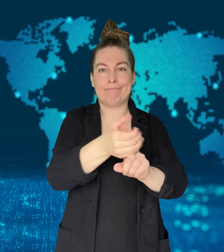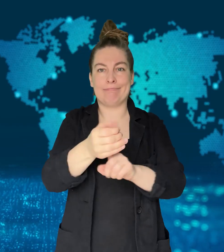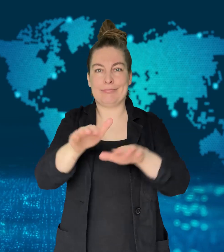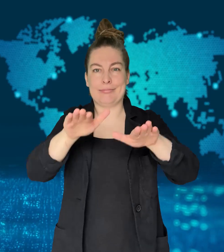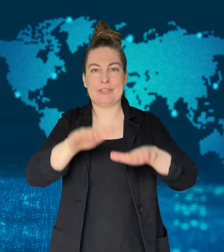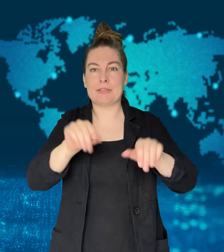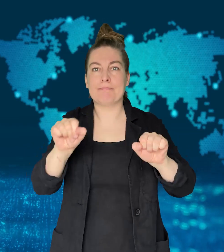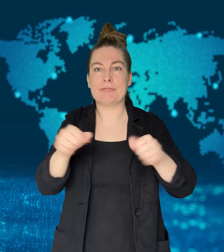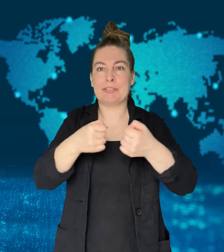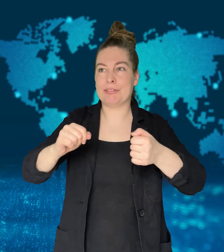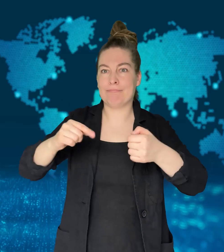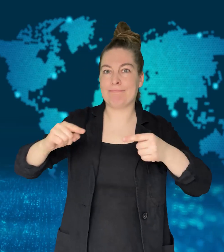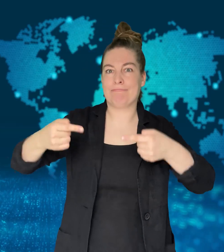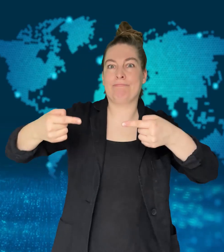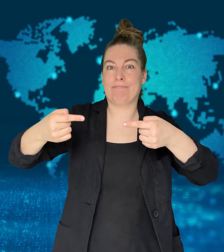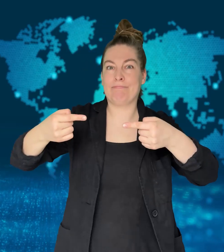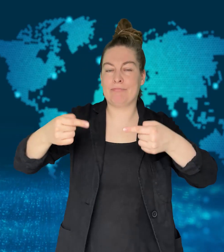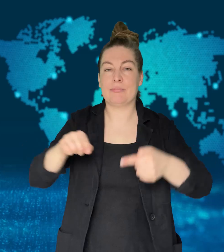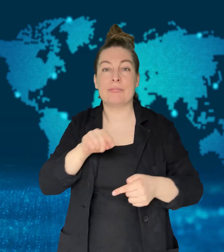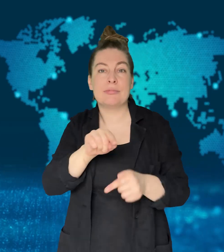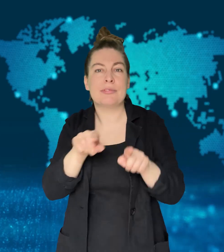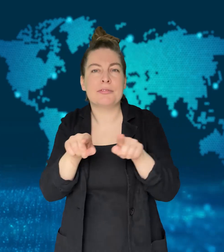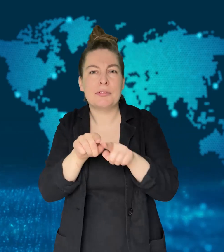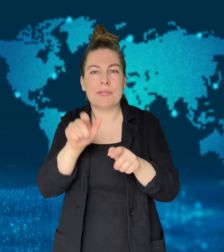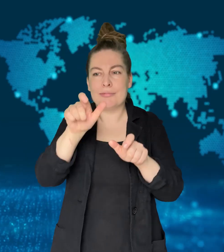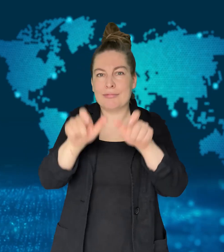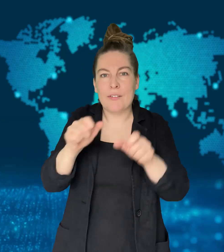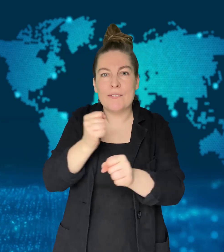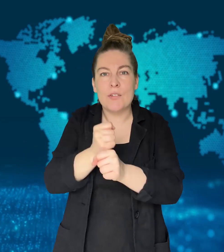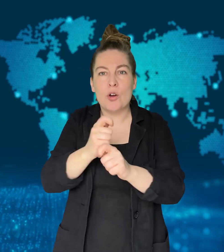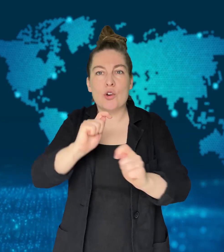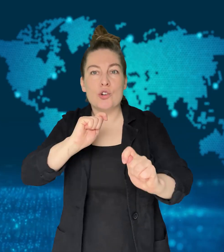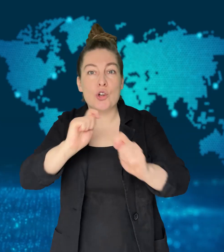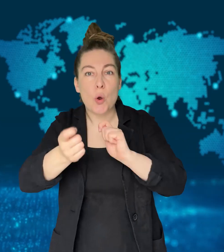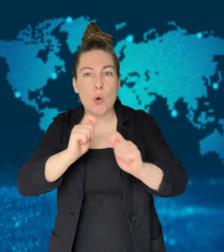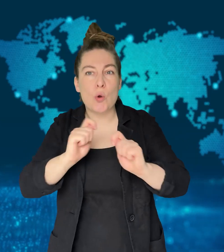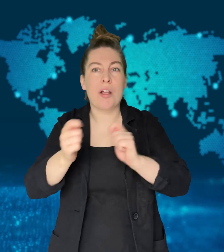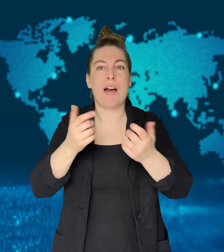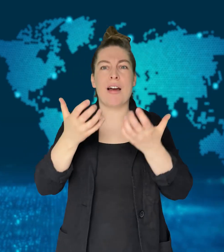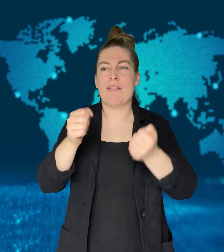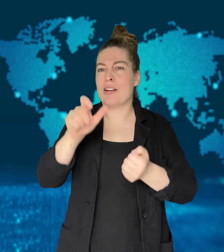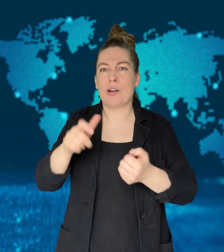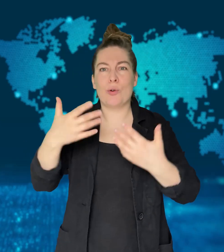Journalists and entertainment figures have